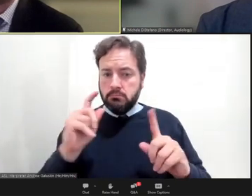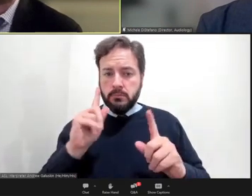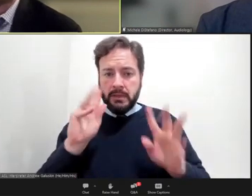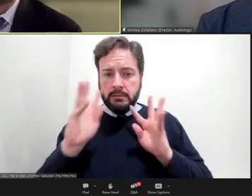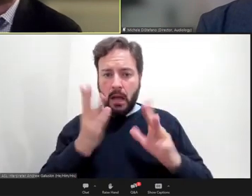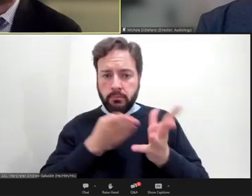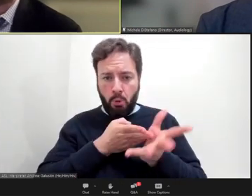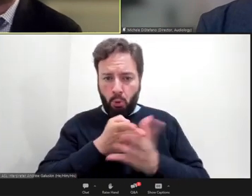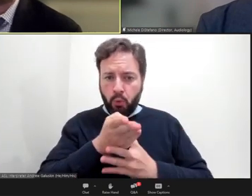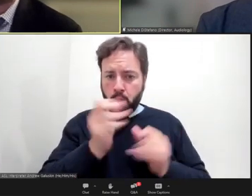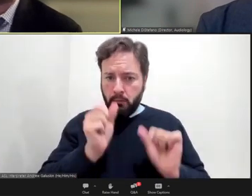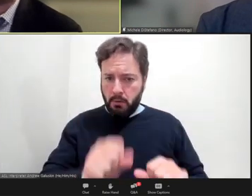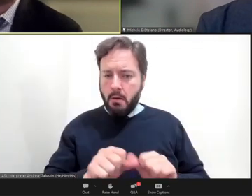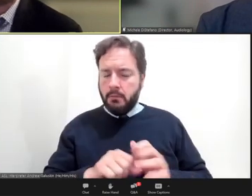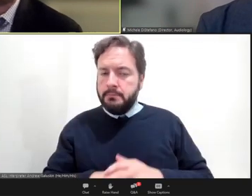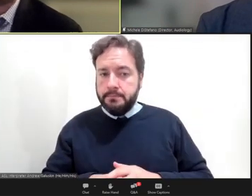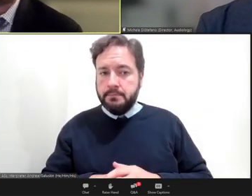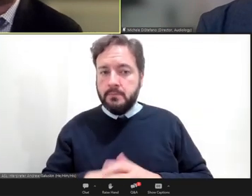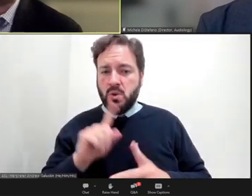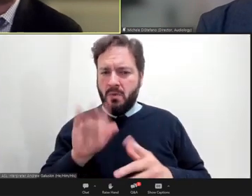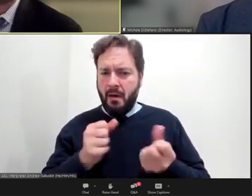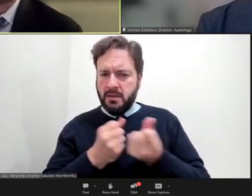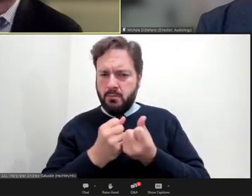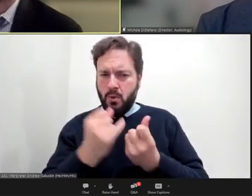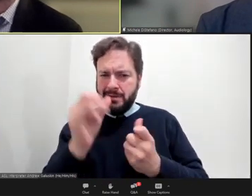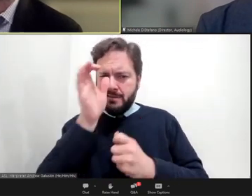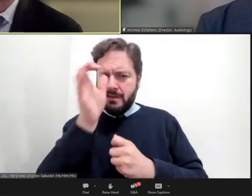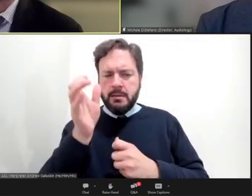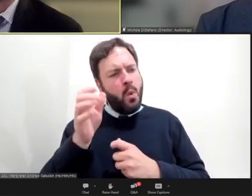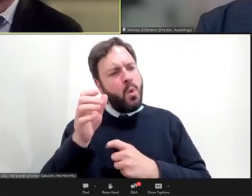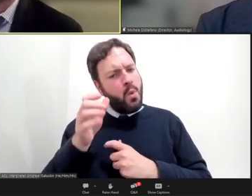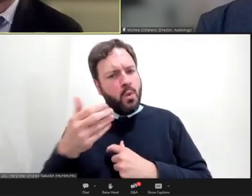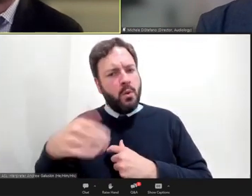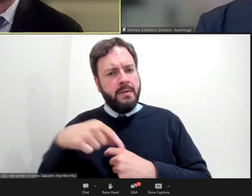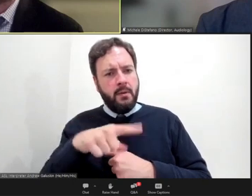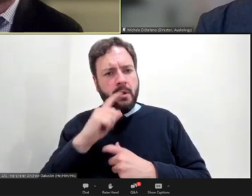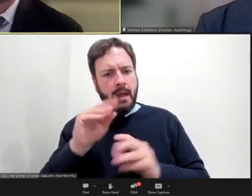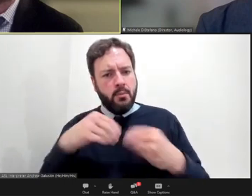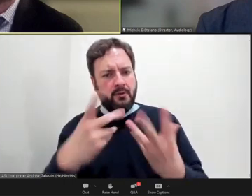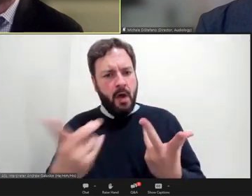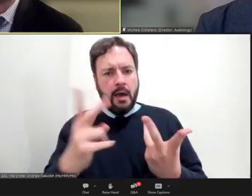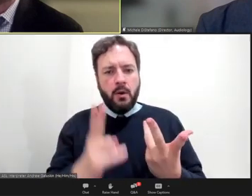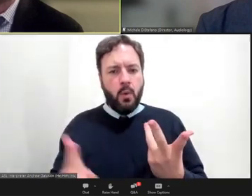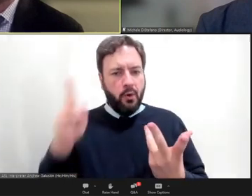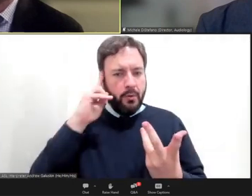And so that would support the idea that we can still offer that child a cochlear implant. And